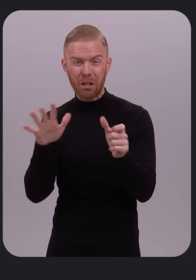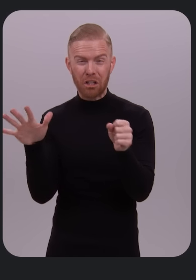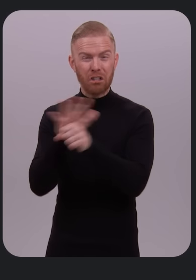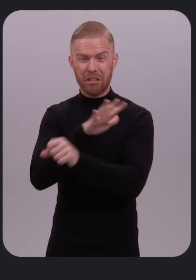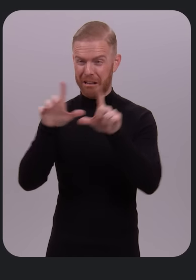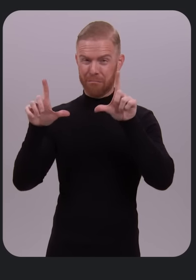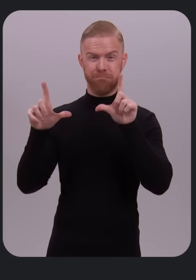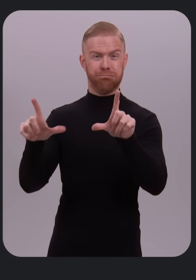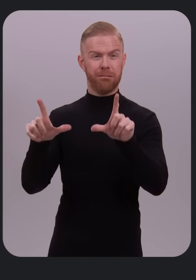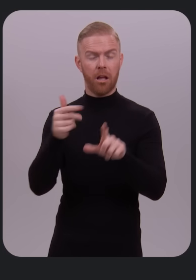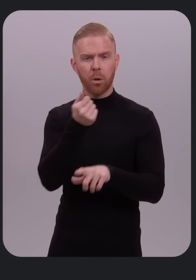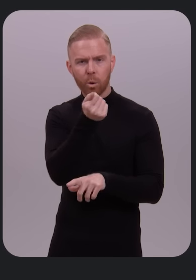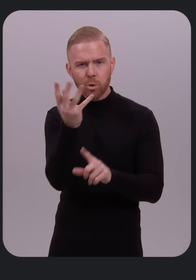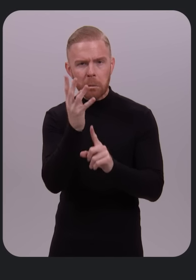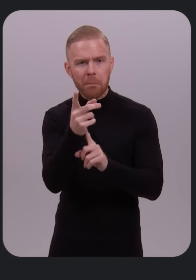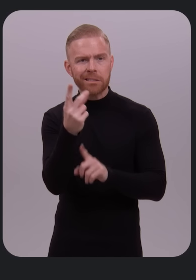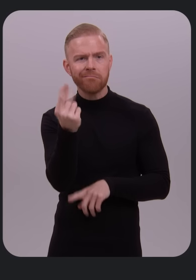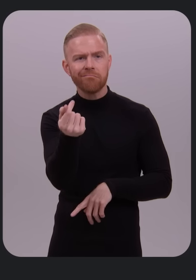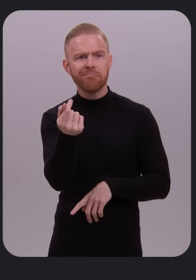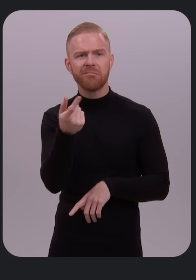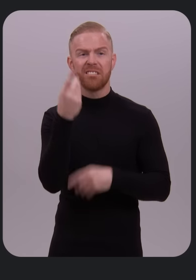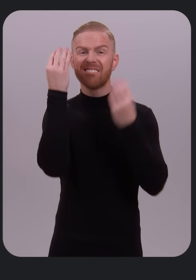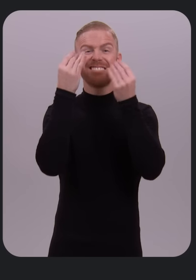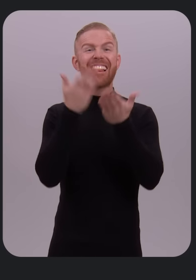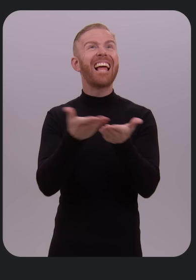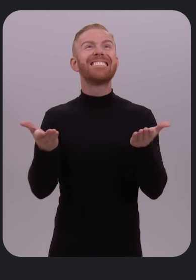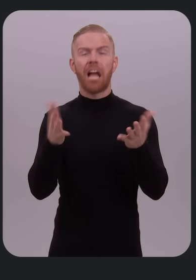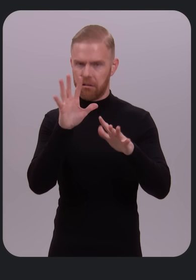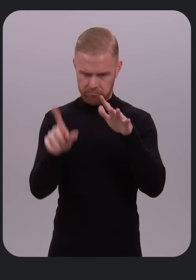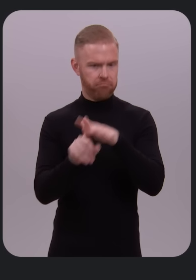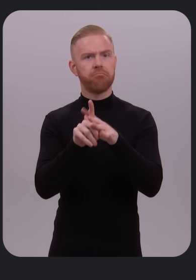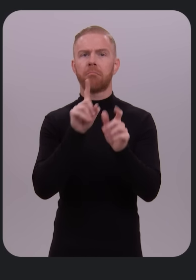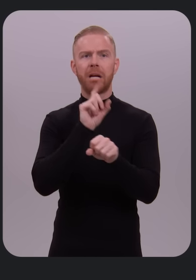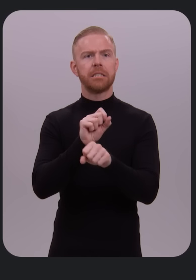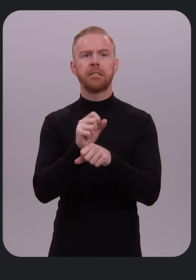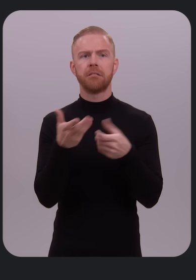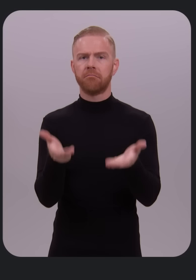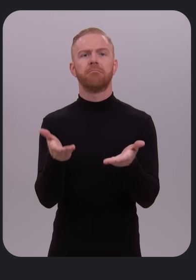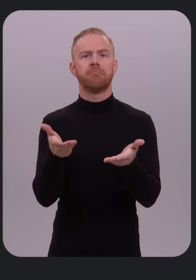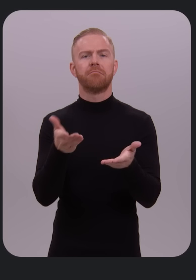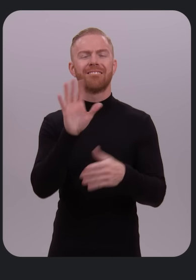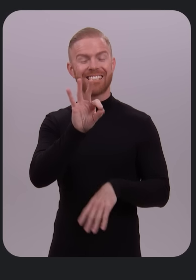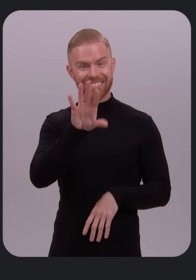They're thinking things into existence. And it's fun to write software for the first time,